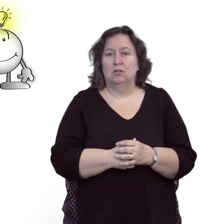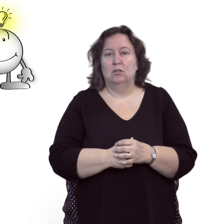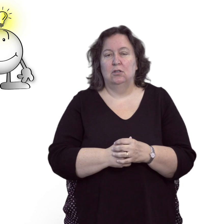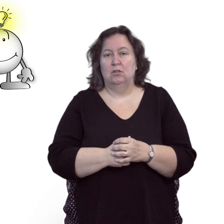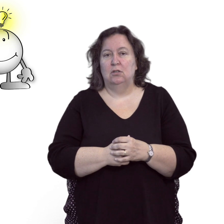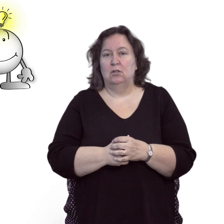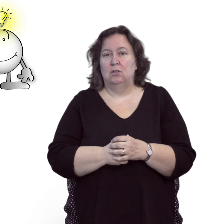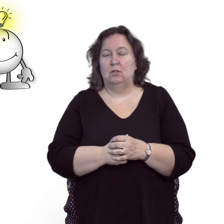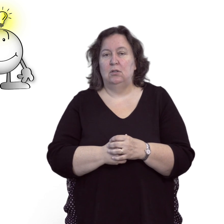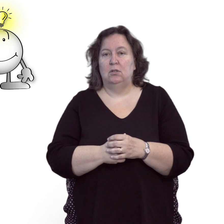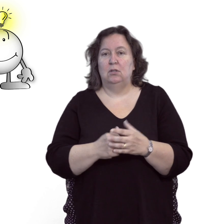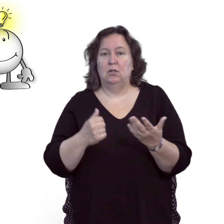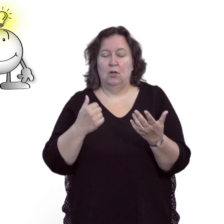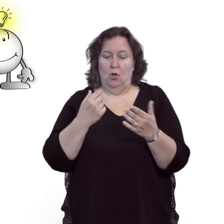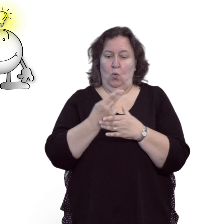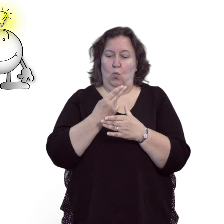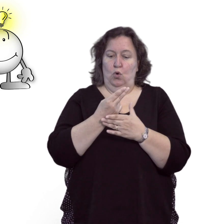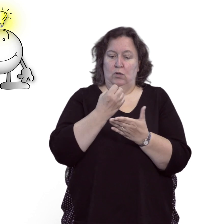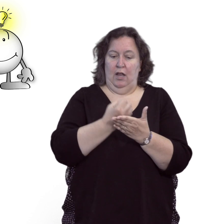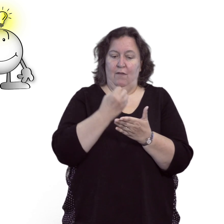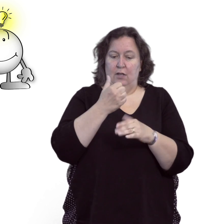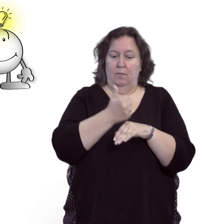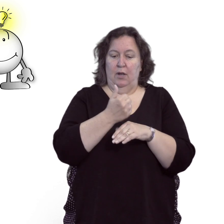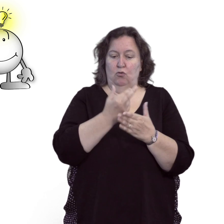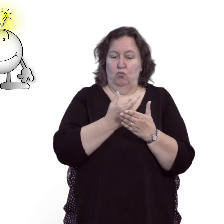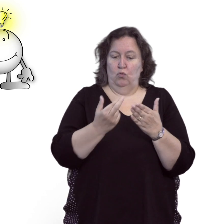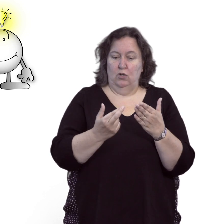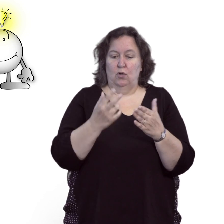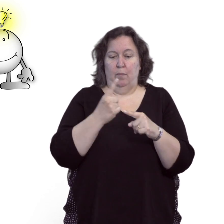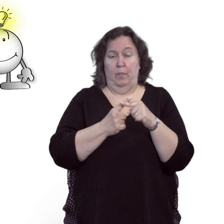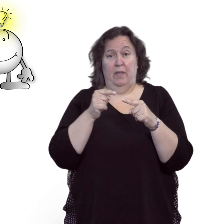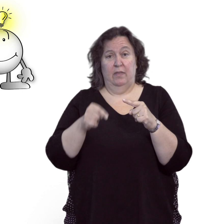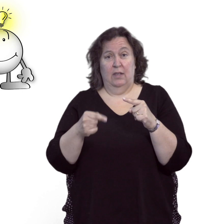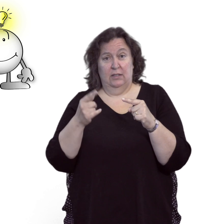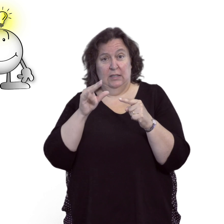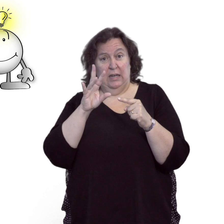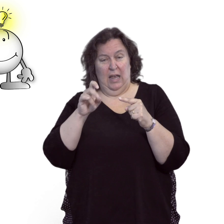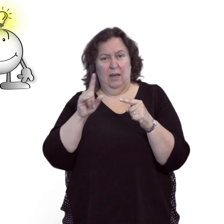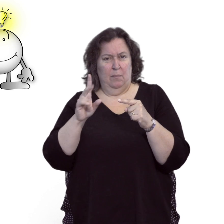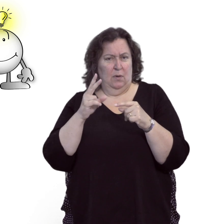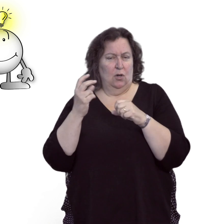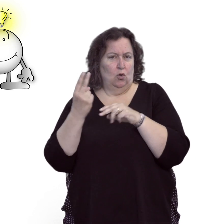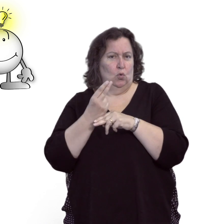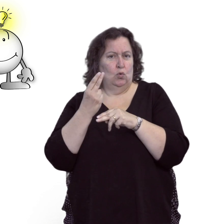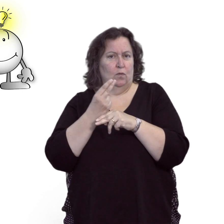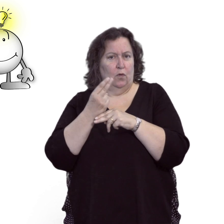this guide is a powerful planning tool for the IEP team members.